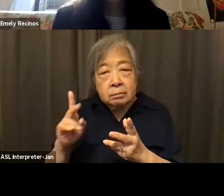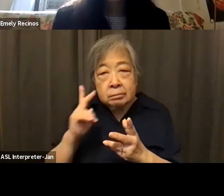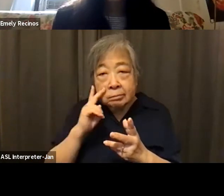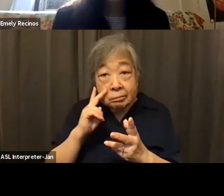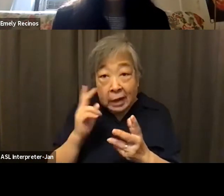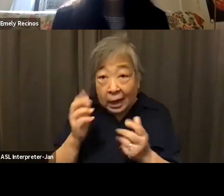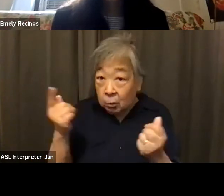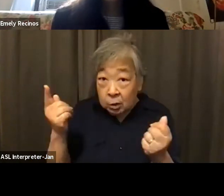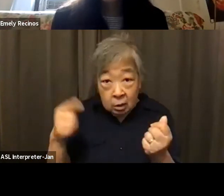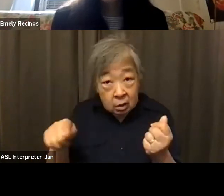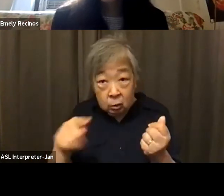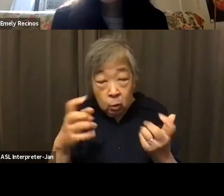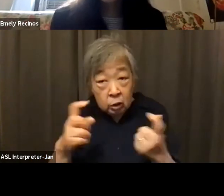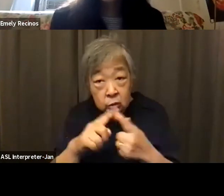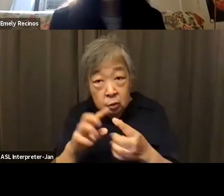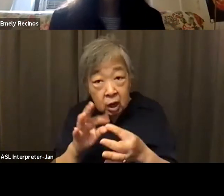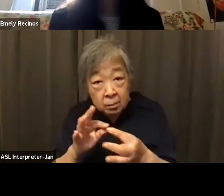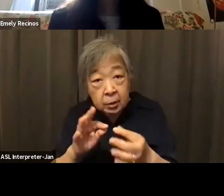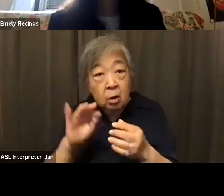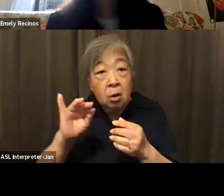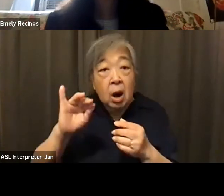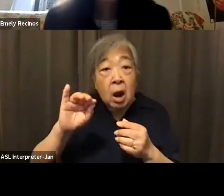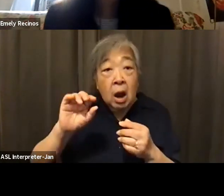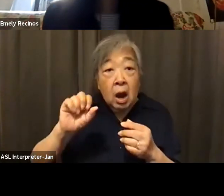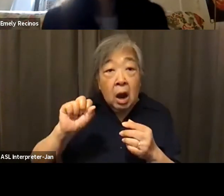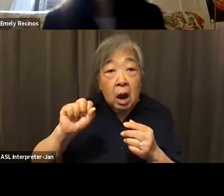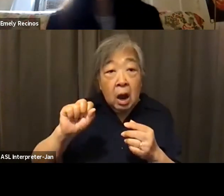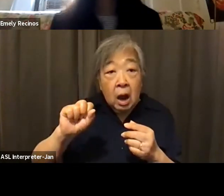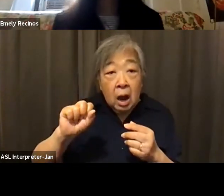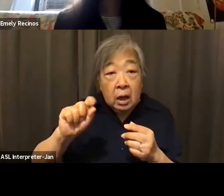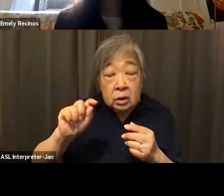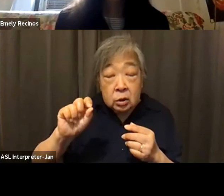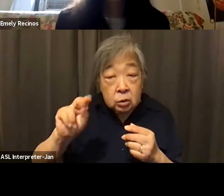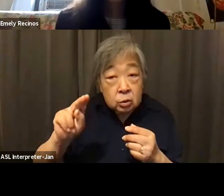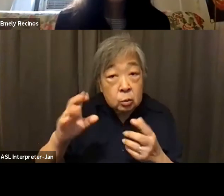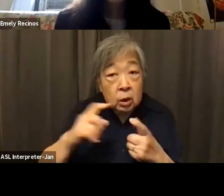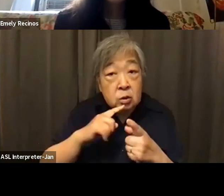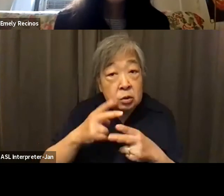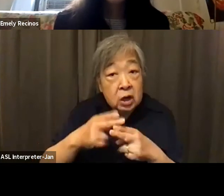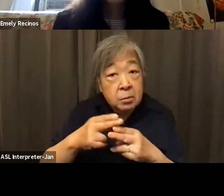on that, or Istou if you want to comment on the previous question, you're welcome to do so now.